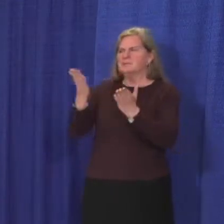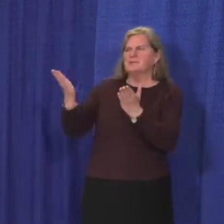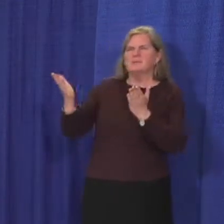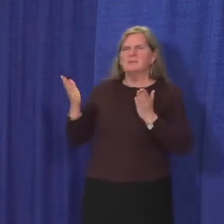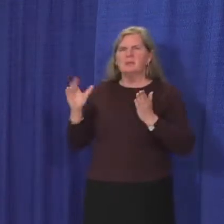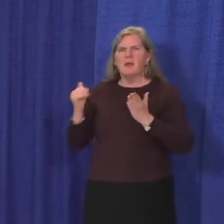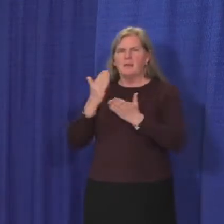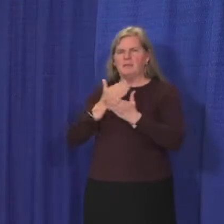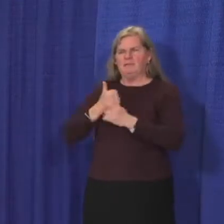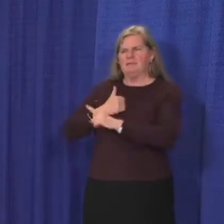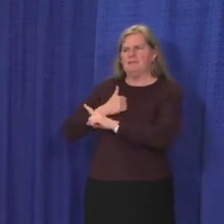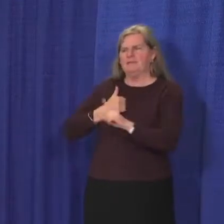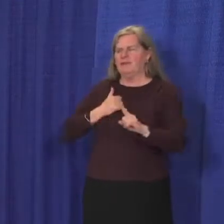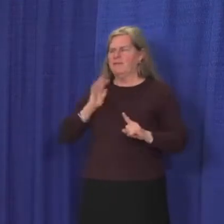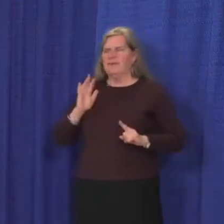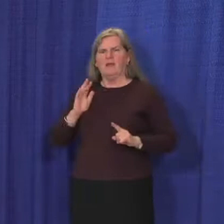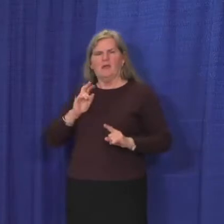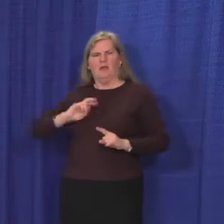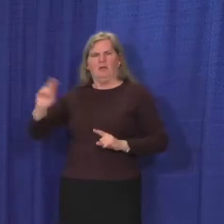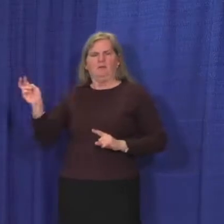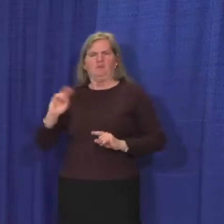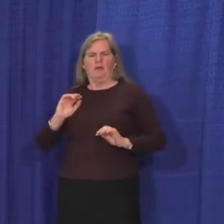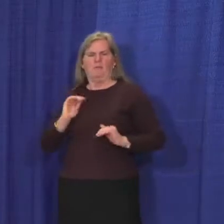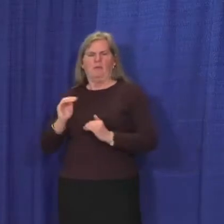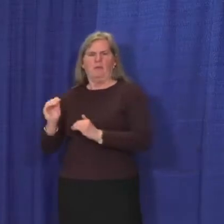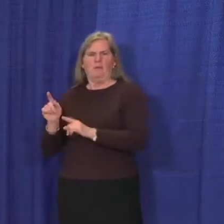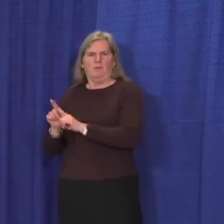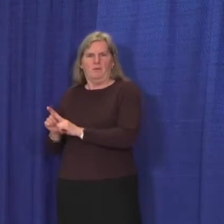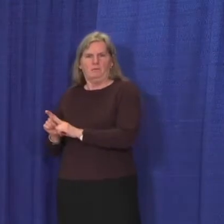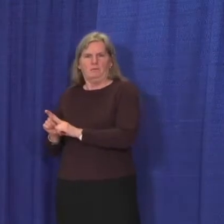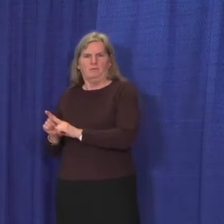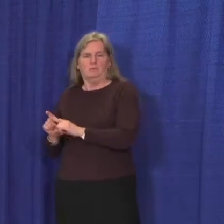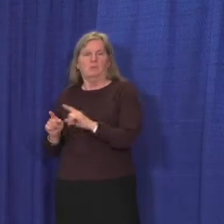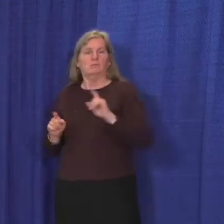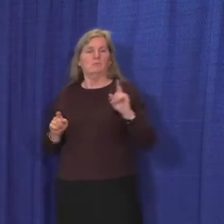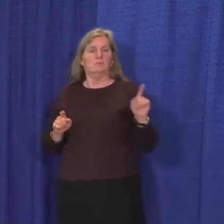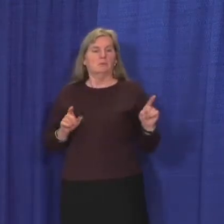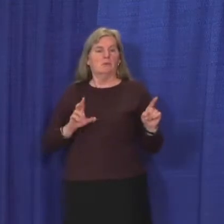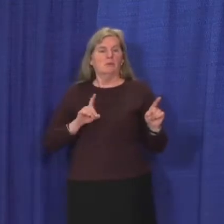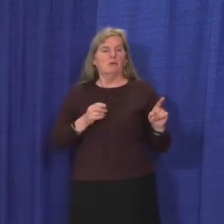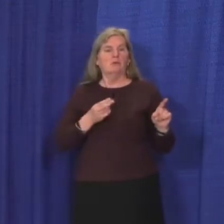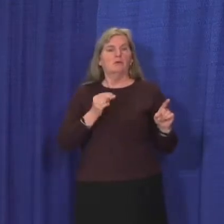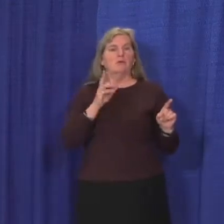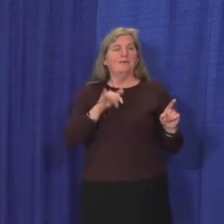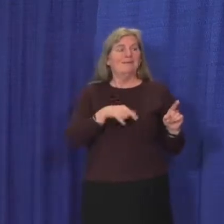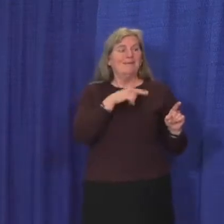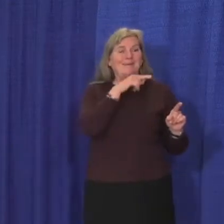travel recommendations as well and as Doctor Hanley mentioned